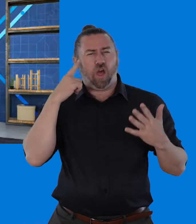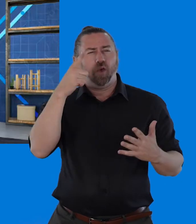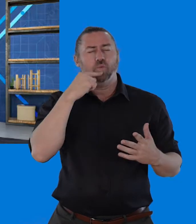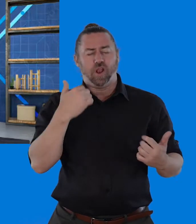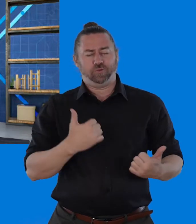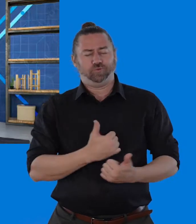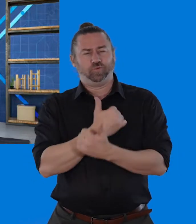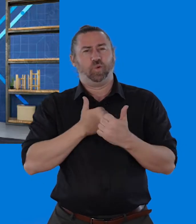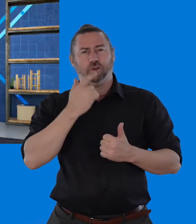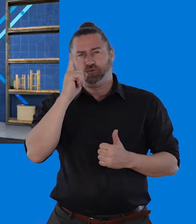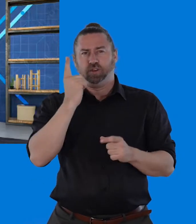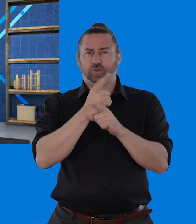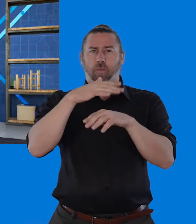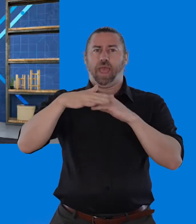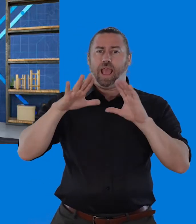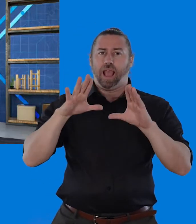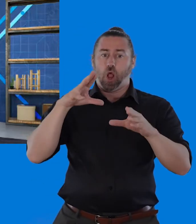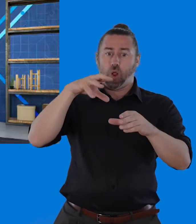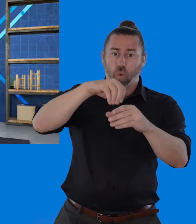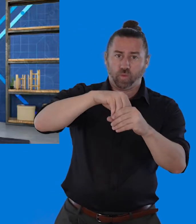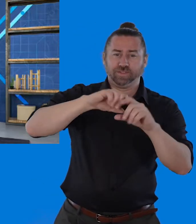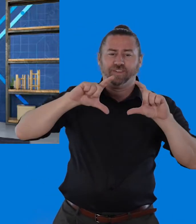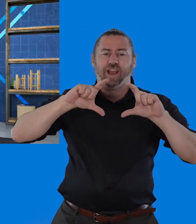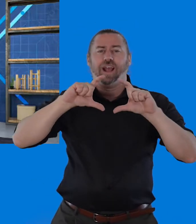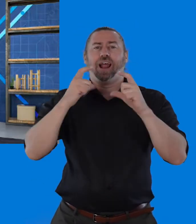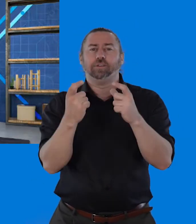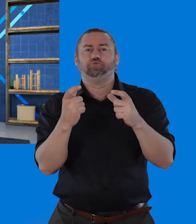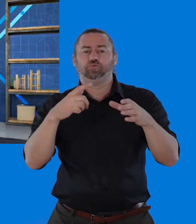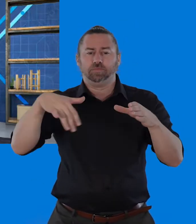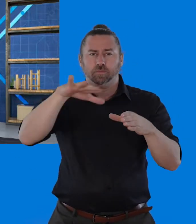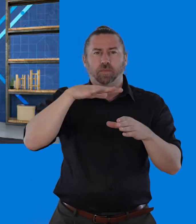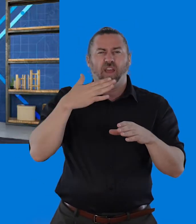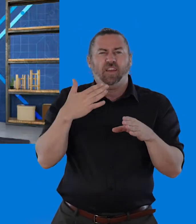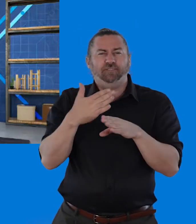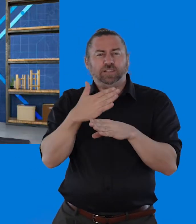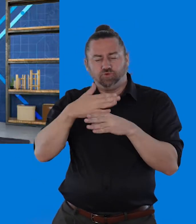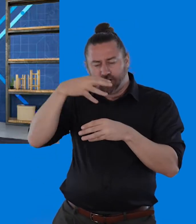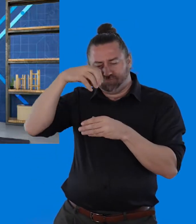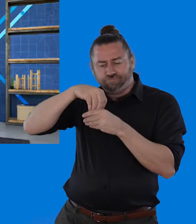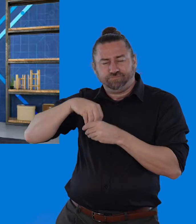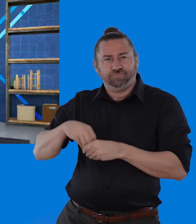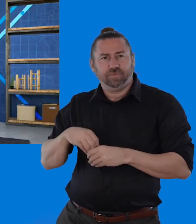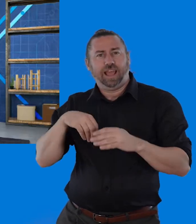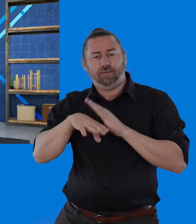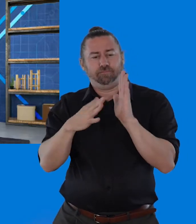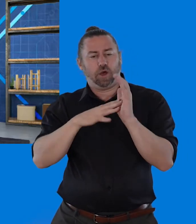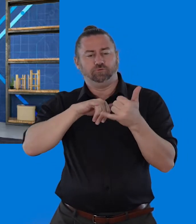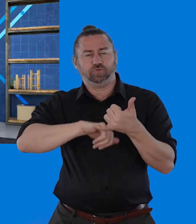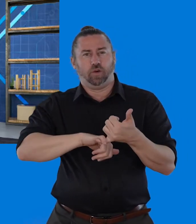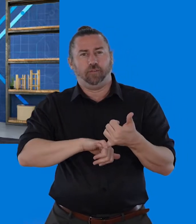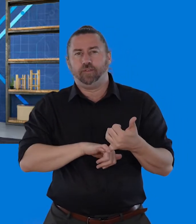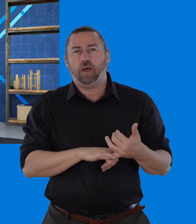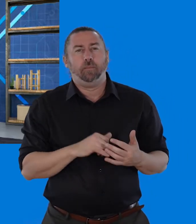Inclusive classroom features are very, very rich in the Microsoft space, but I think none is better than Immersive Reader.